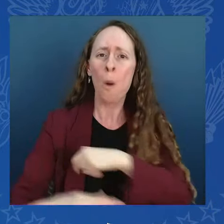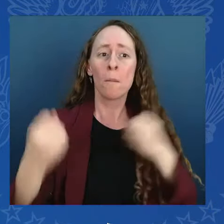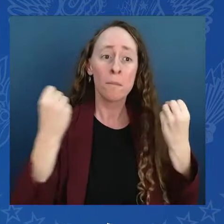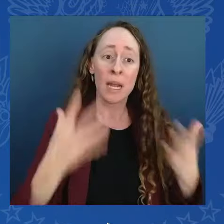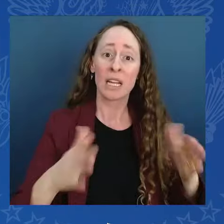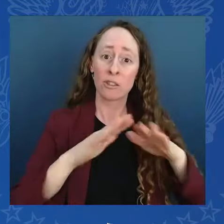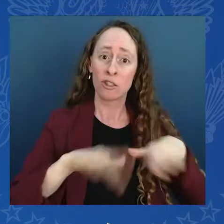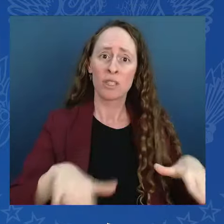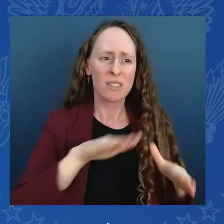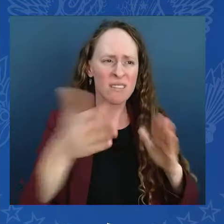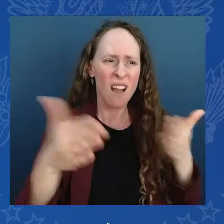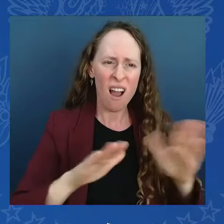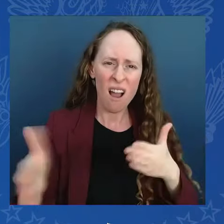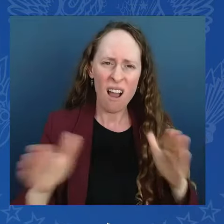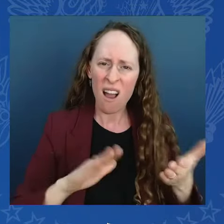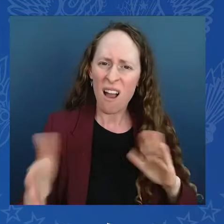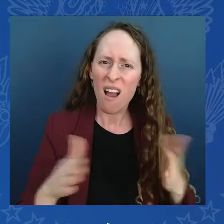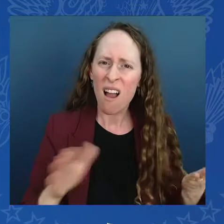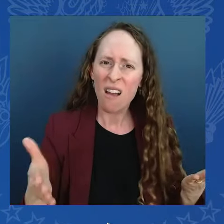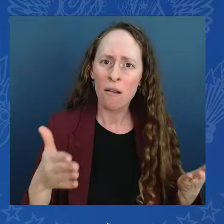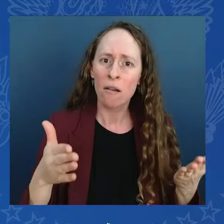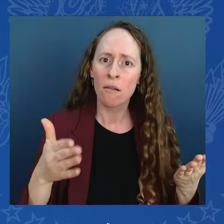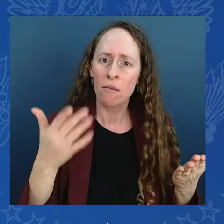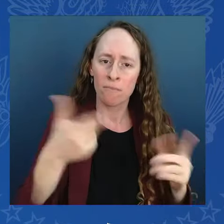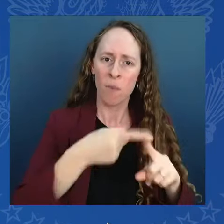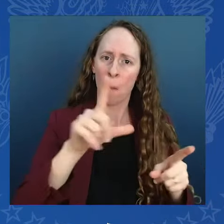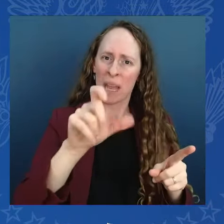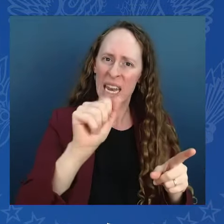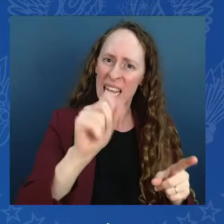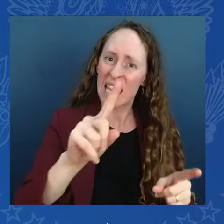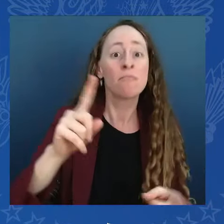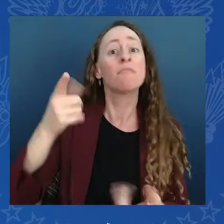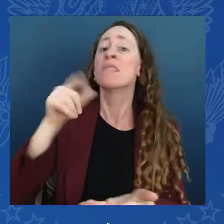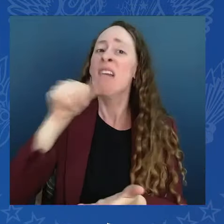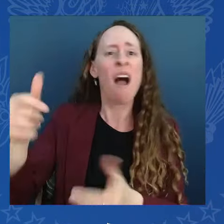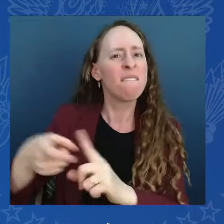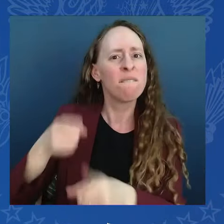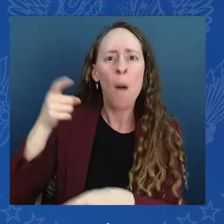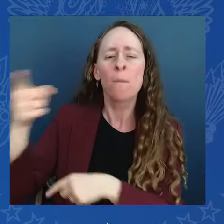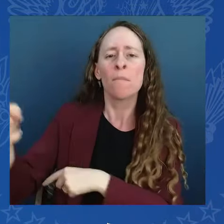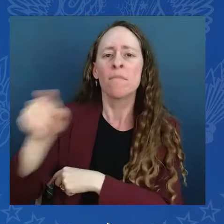Folks, replacing lead pipes is just one piece of our nation's most ambitious clean water agenda ever.